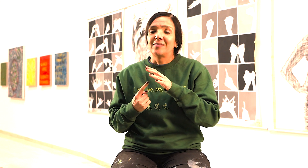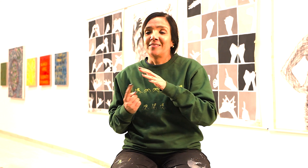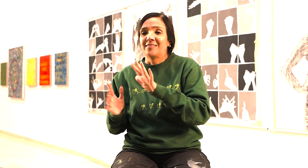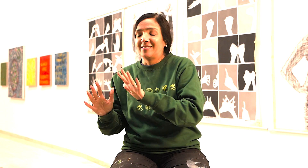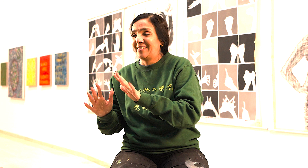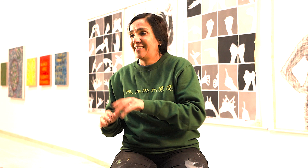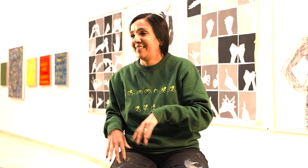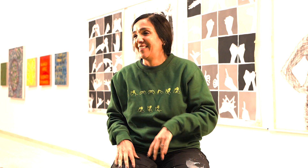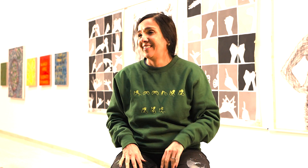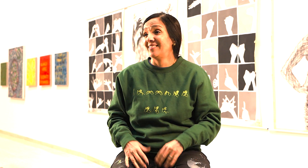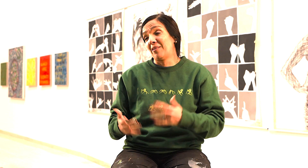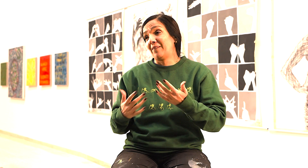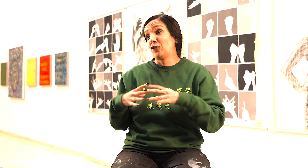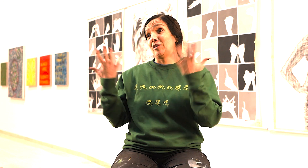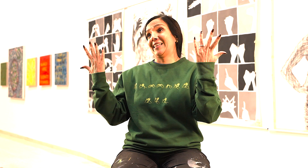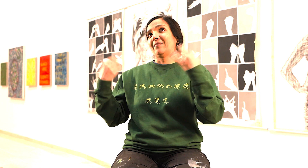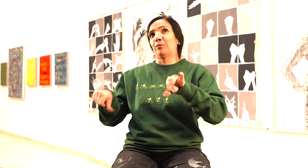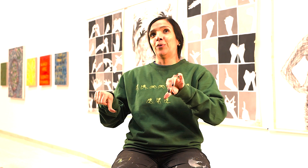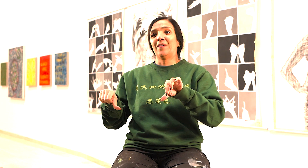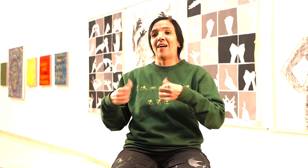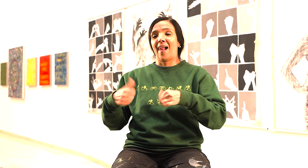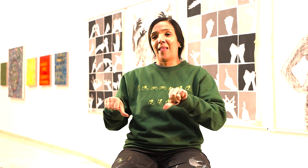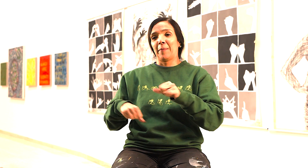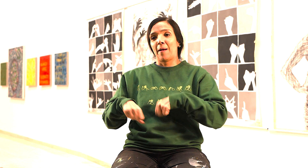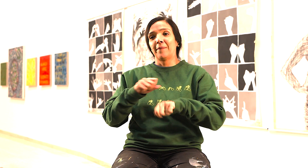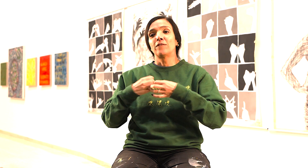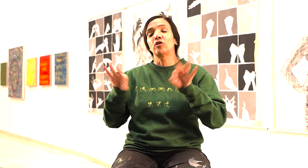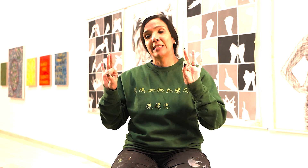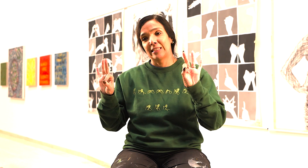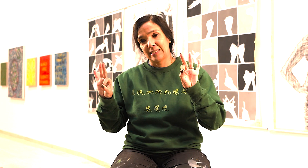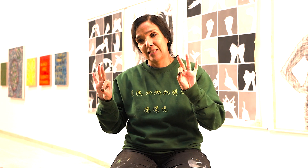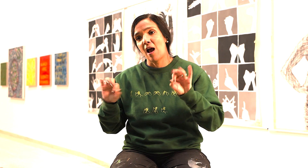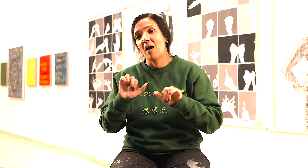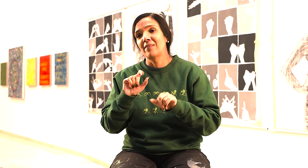but I explained that it was really important for me to be with these students, and finally I was free